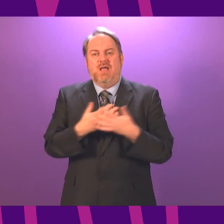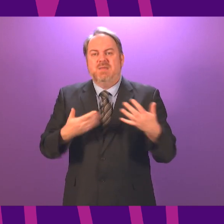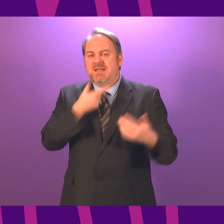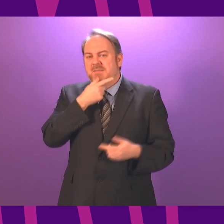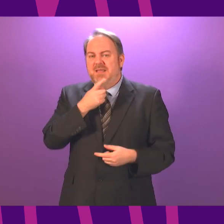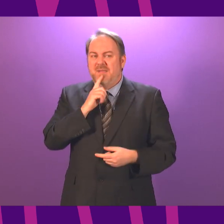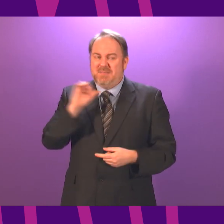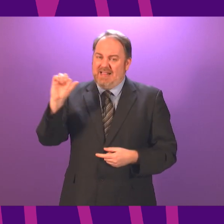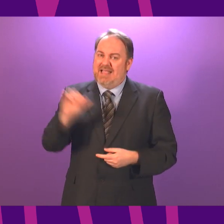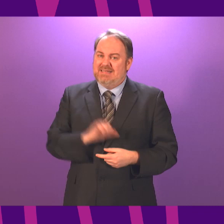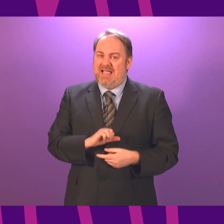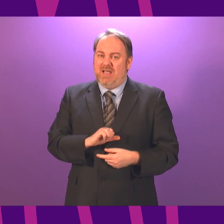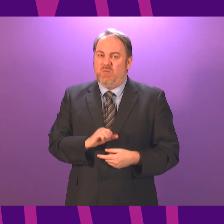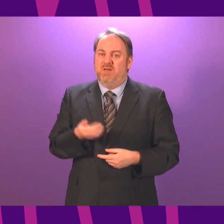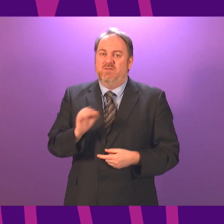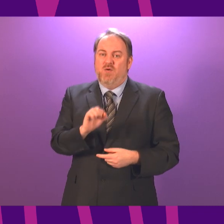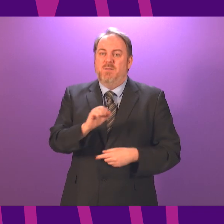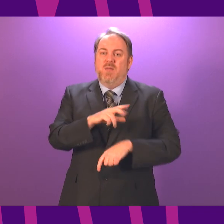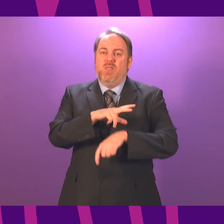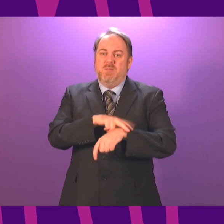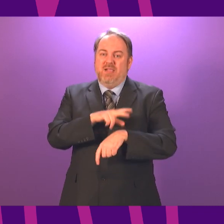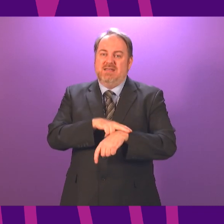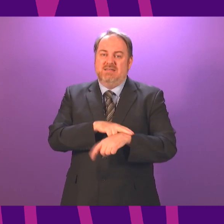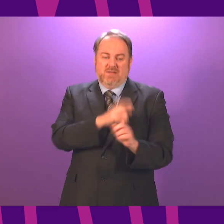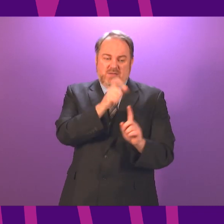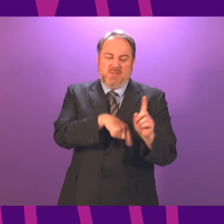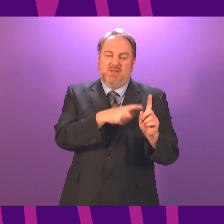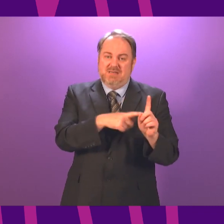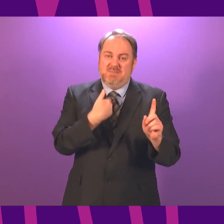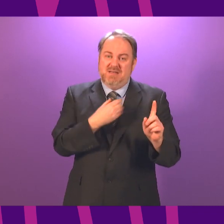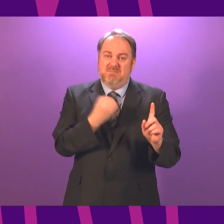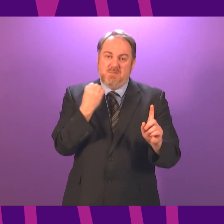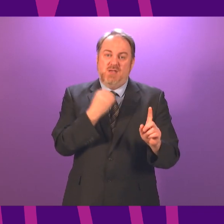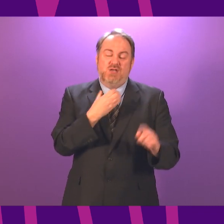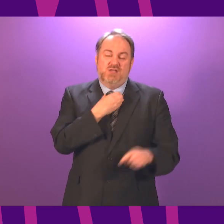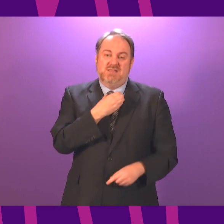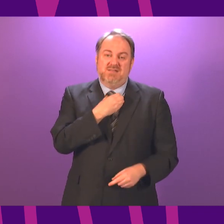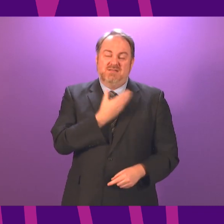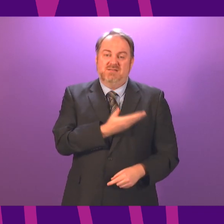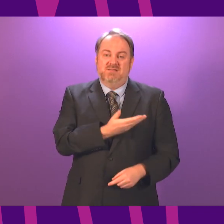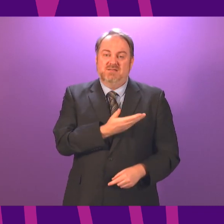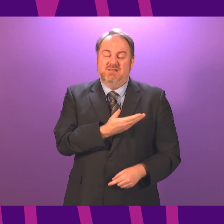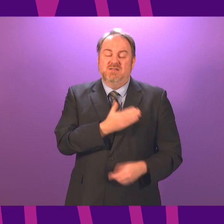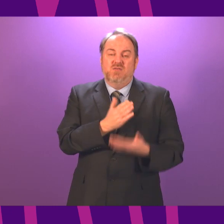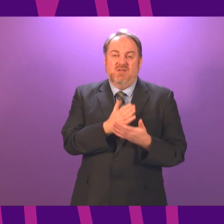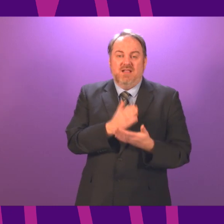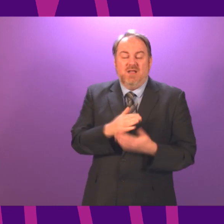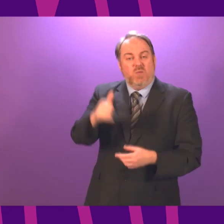both before and after her murder. The First Minister will also be aware that the Domestic Abuse (Protection) (Scotland) Bill that is going through the Parliament at the moment